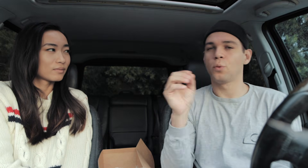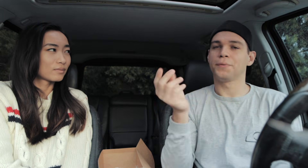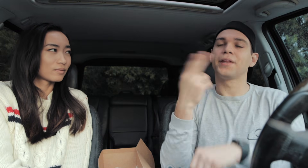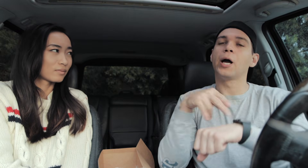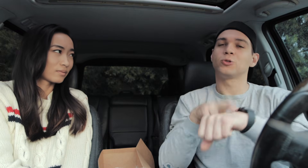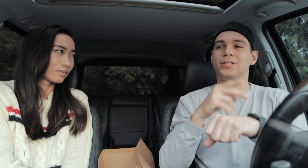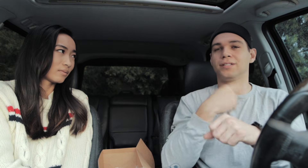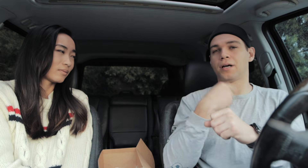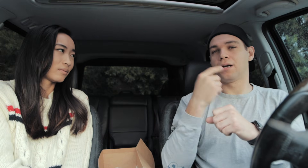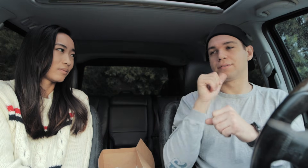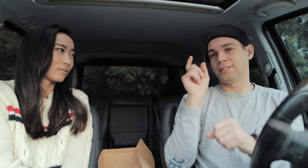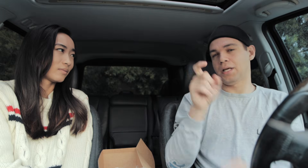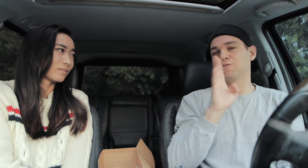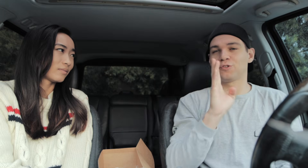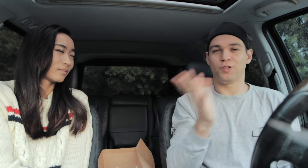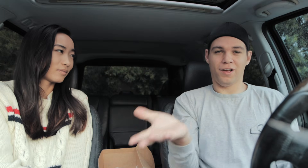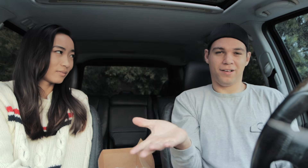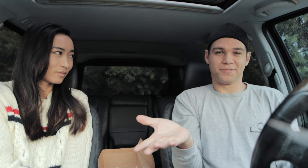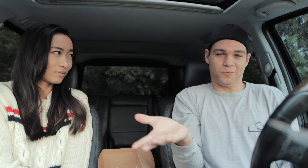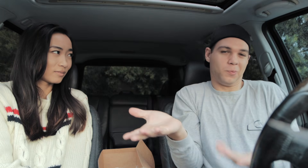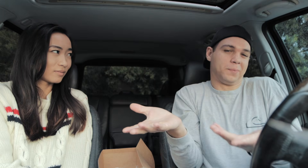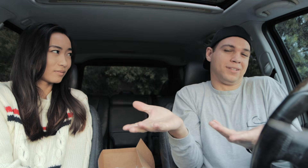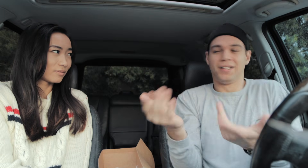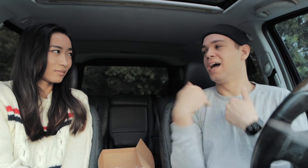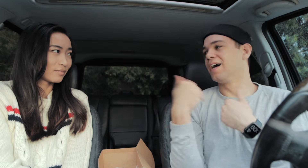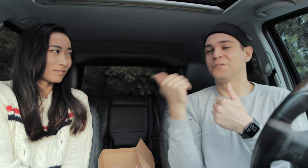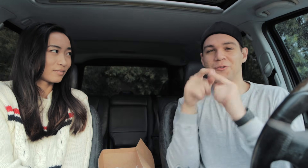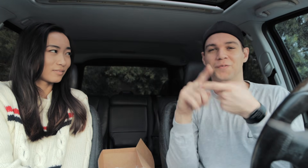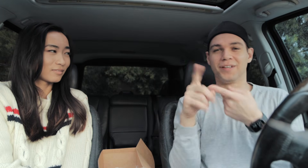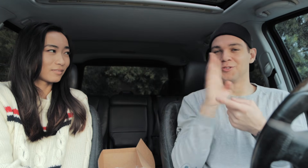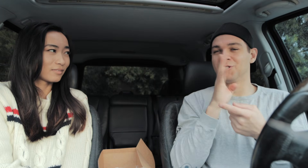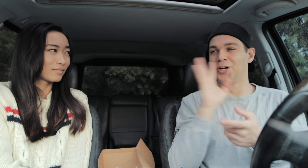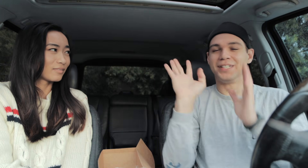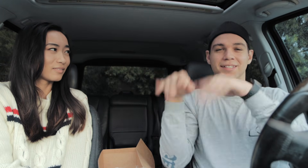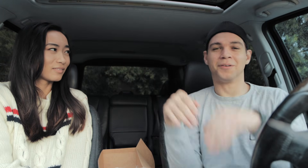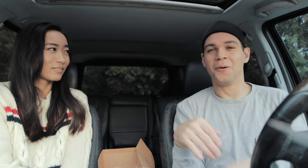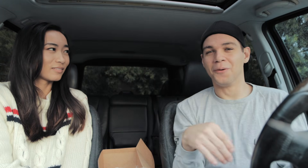so naturally I didn't have to talk you know what I'm saying I'd have my girlfriend talk